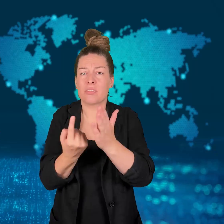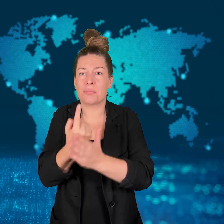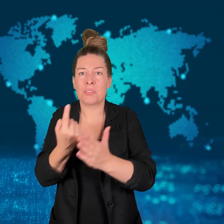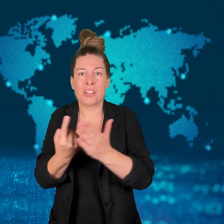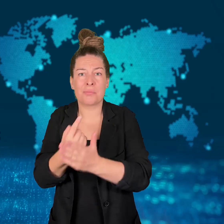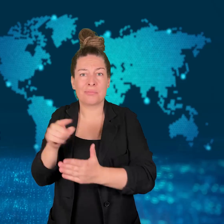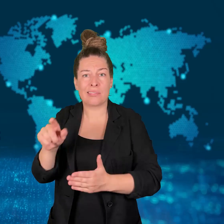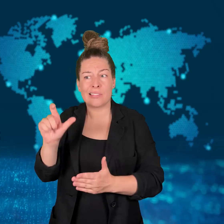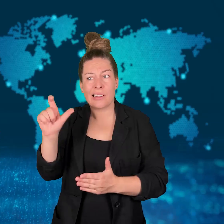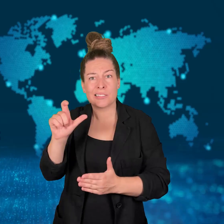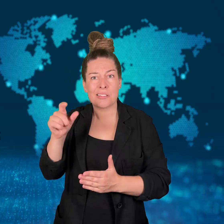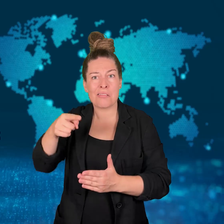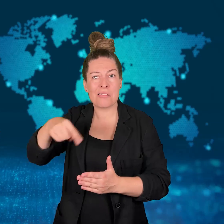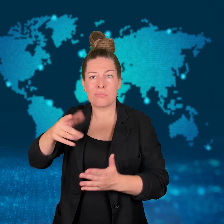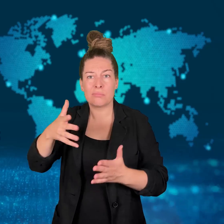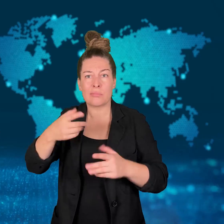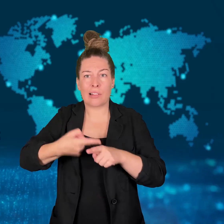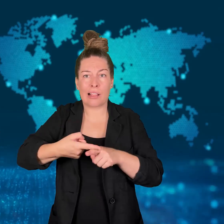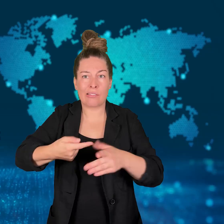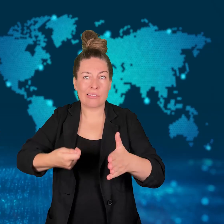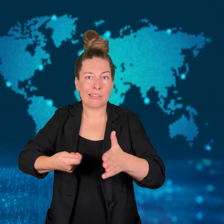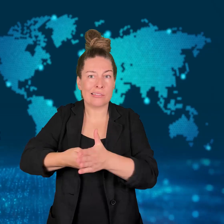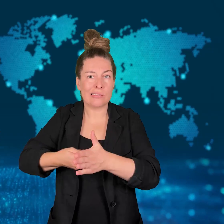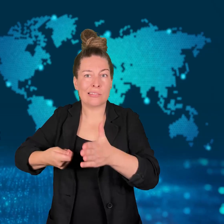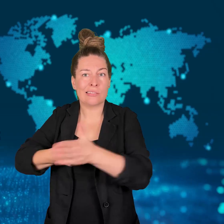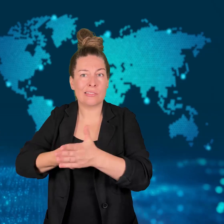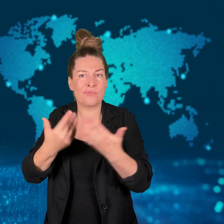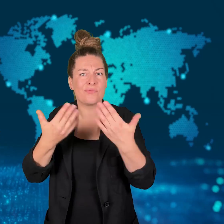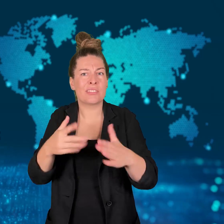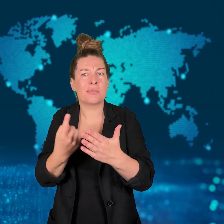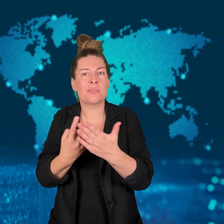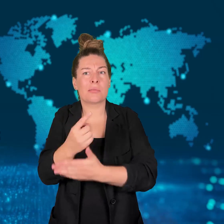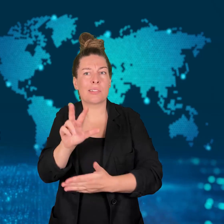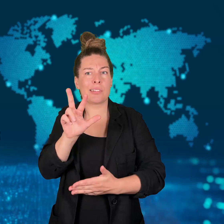The Islamic State group claimed responsibility for